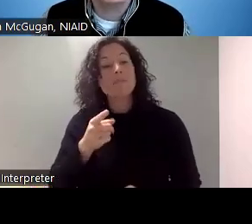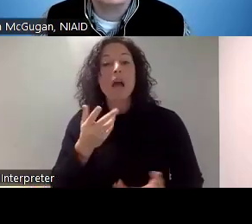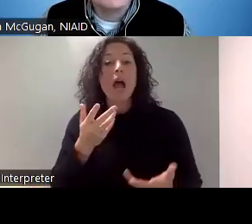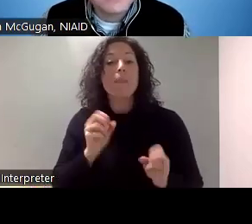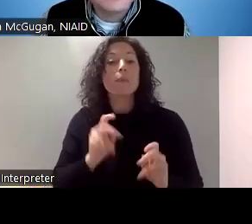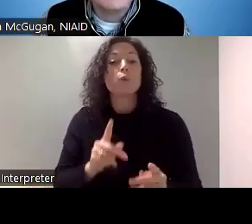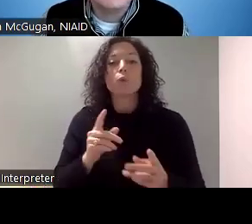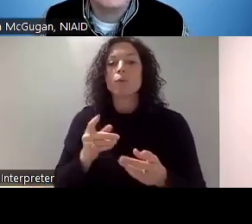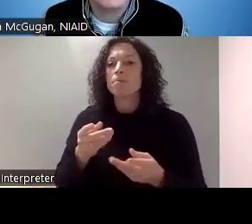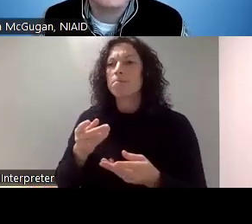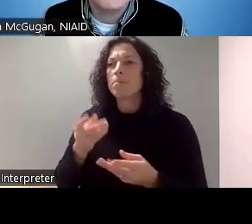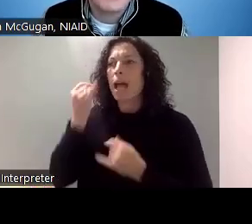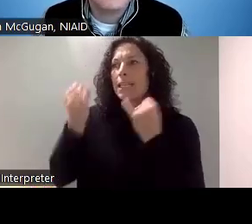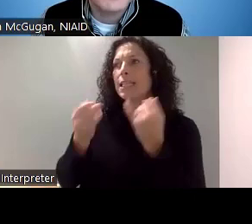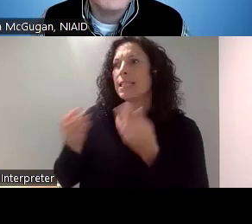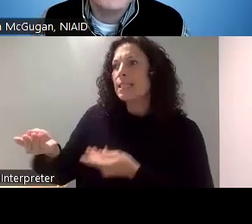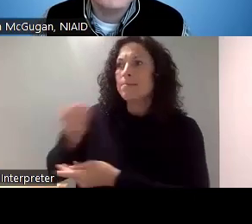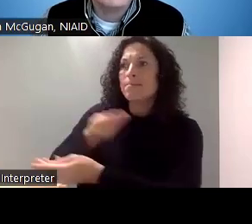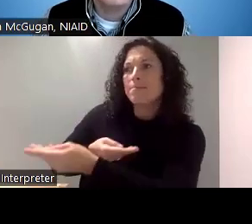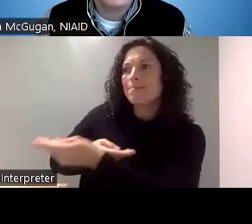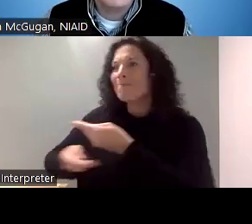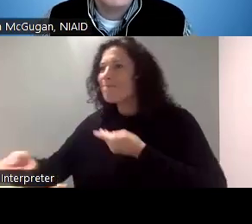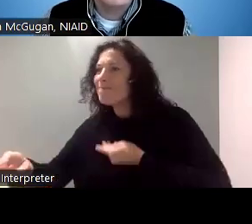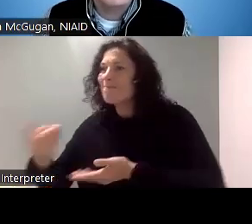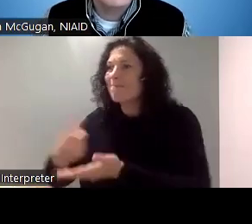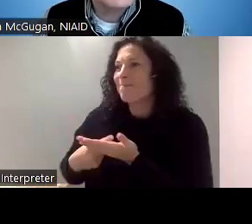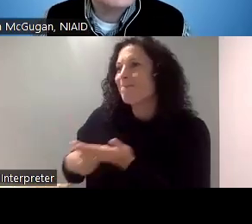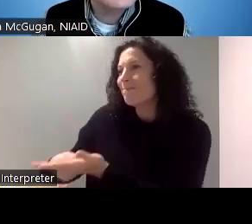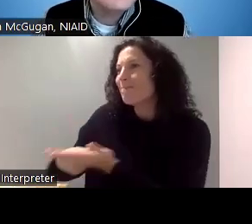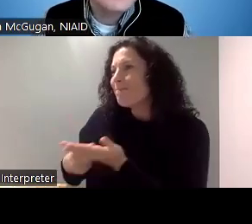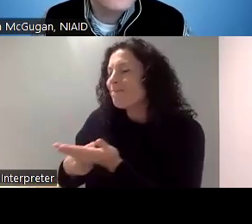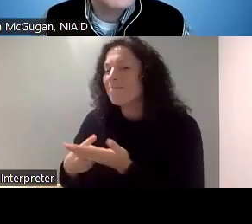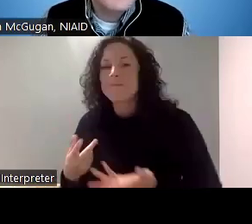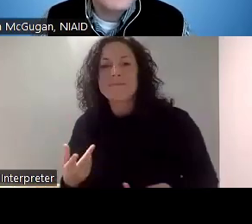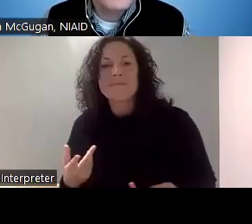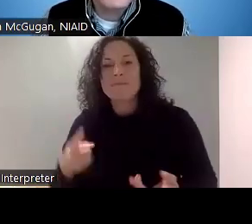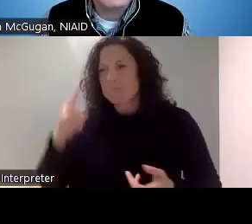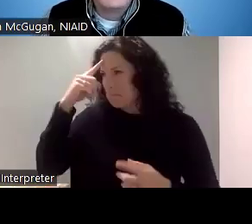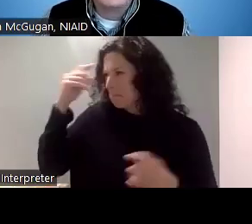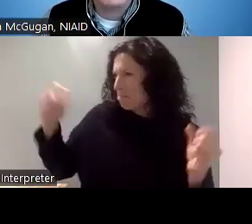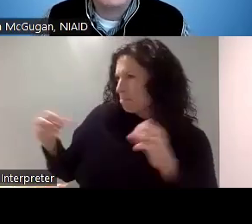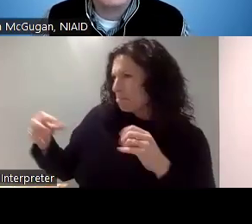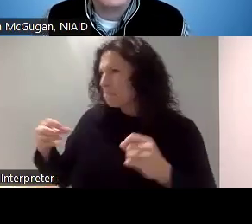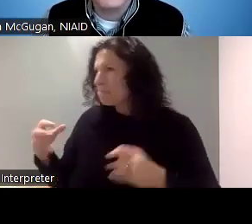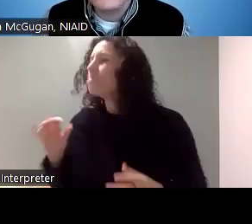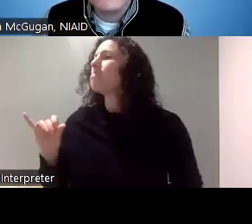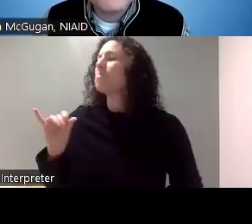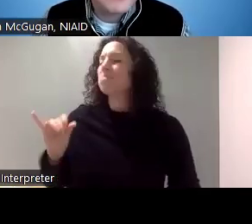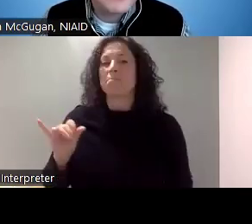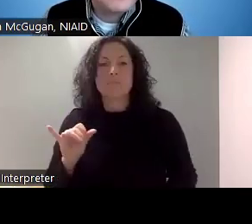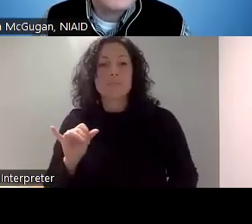to set up these sorts of collaborations. Now I realize this is not always feasible. So maybe you're new to a field,